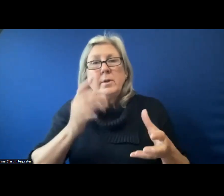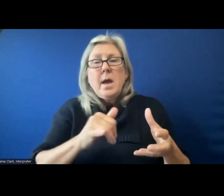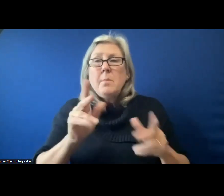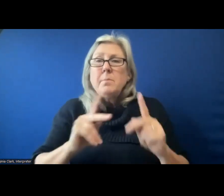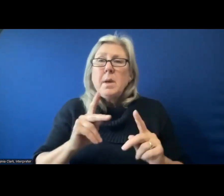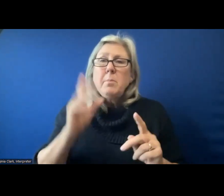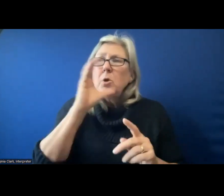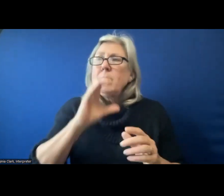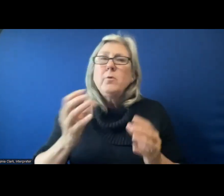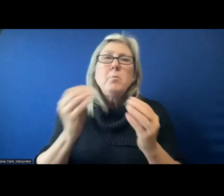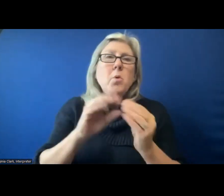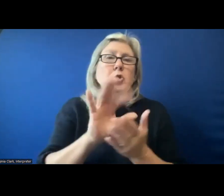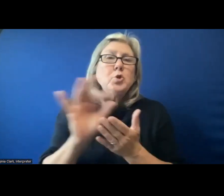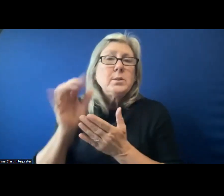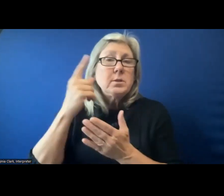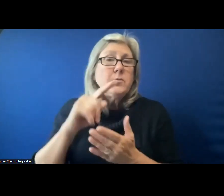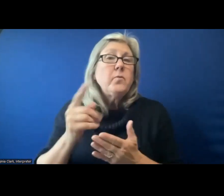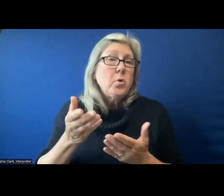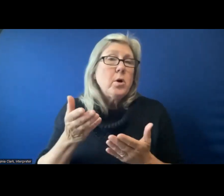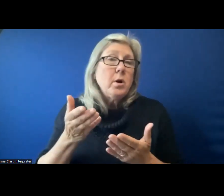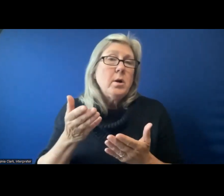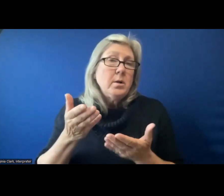what their service supported housing could look like.